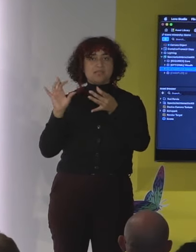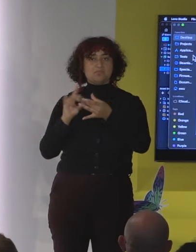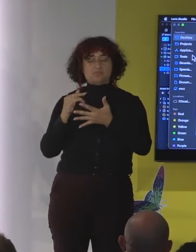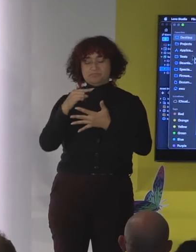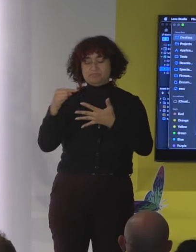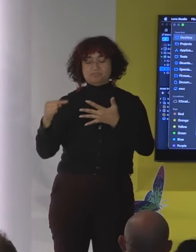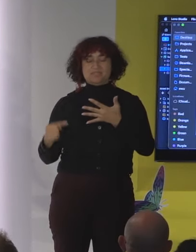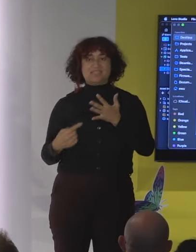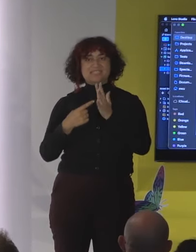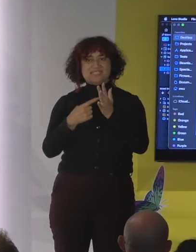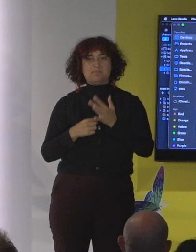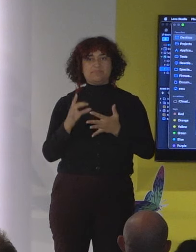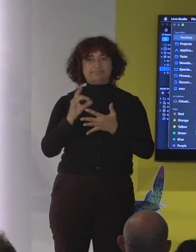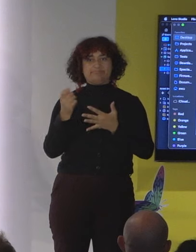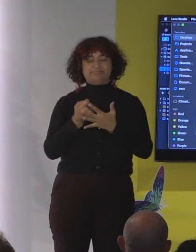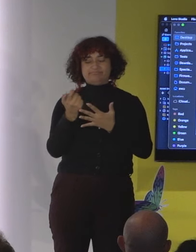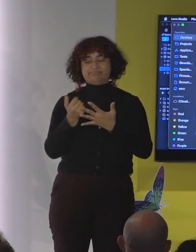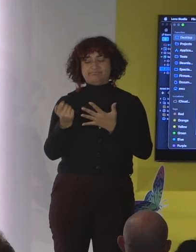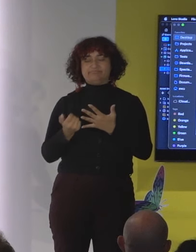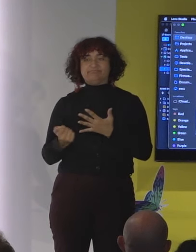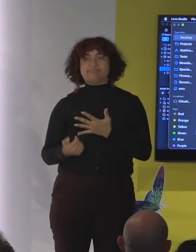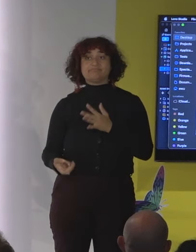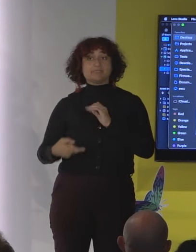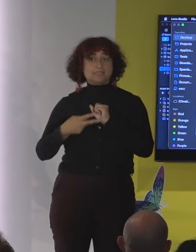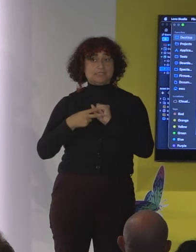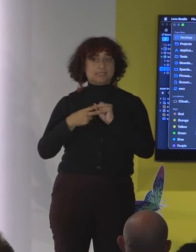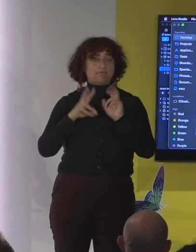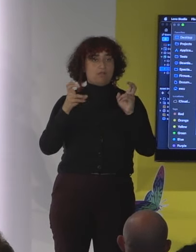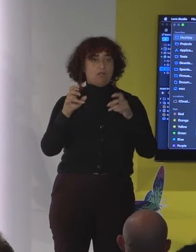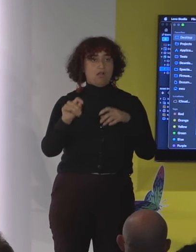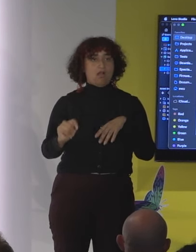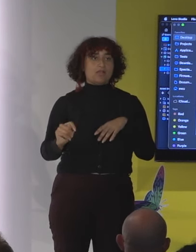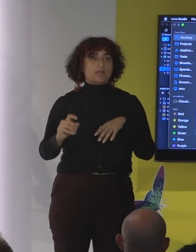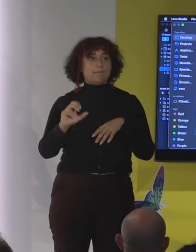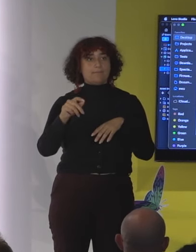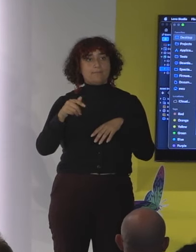And let's save this and let's call this a panda creator.